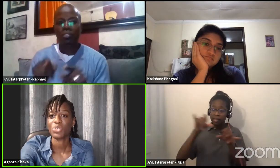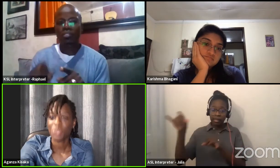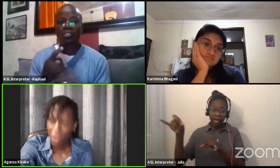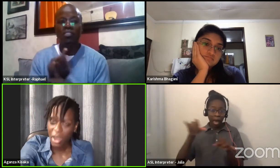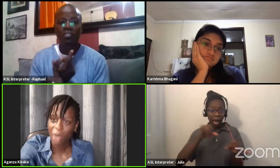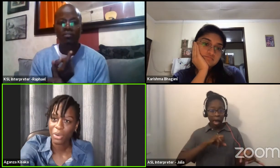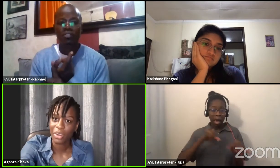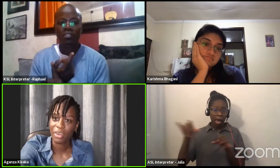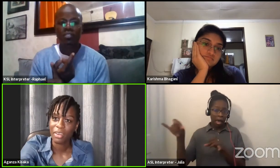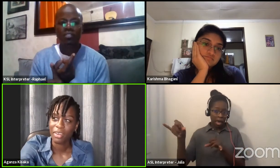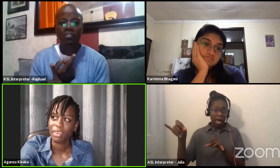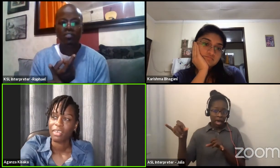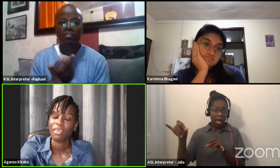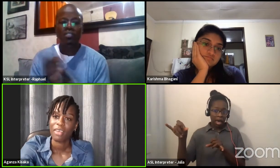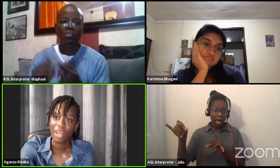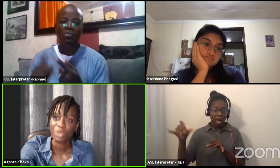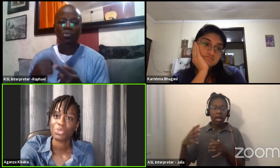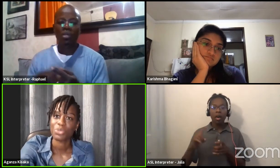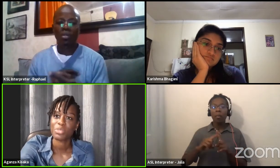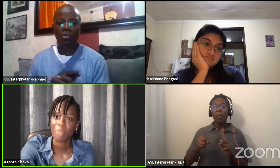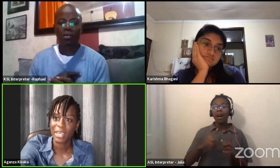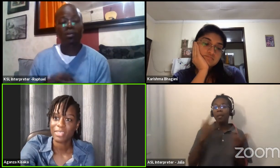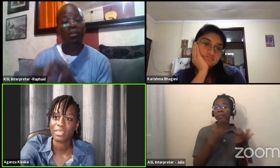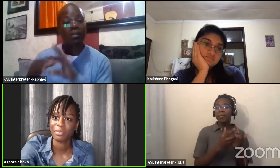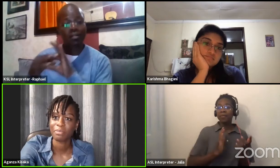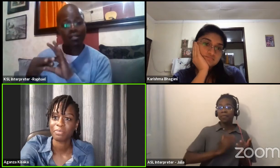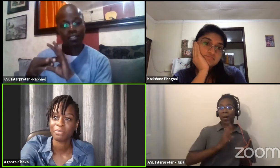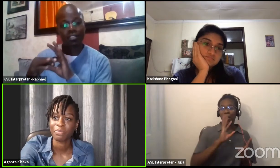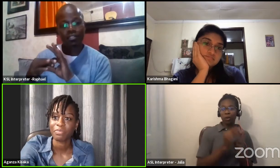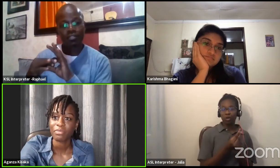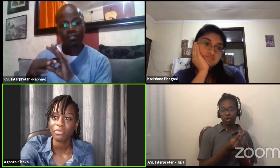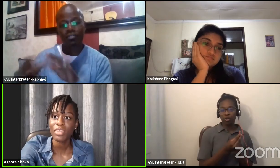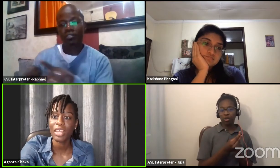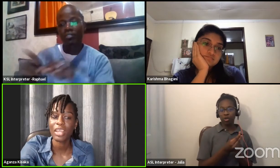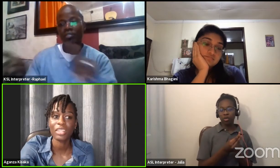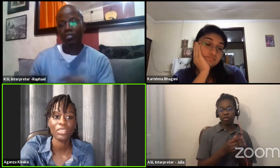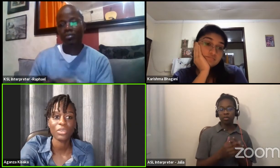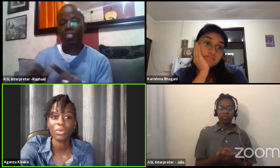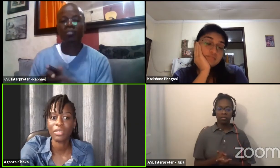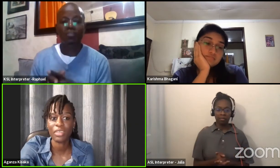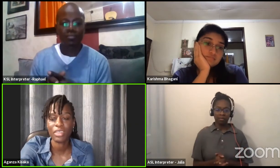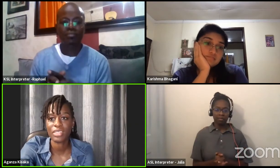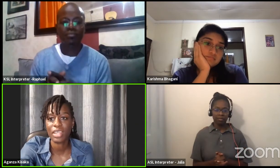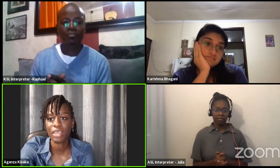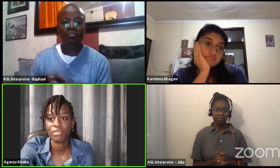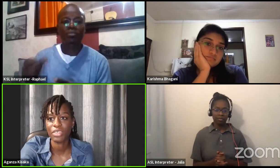to our cultural space. And one of the things that I've learned